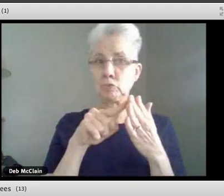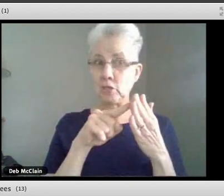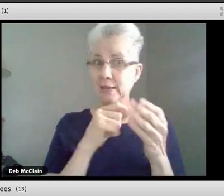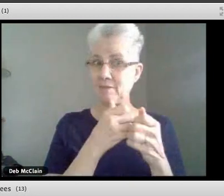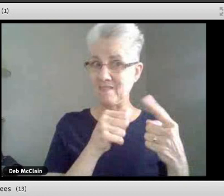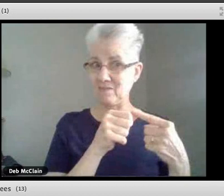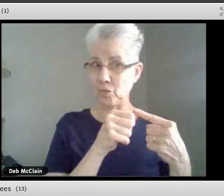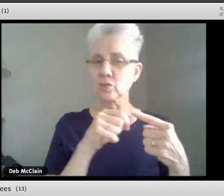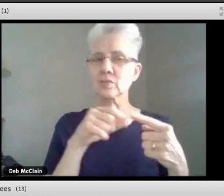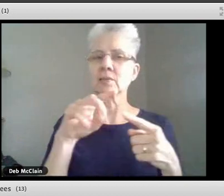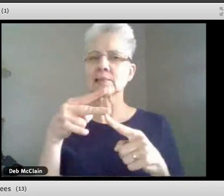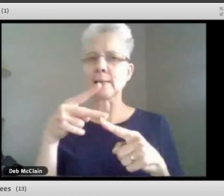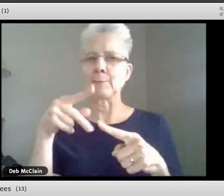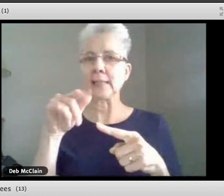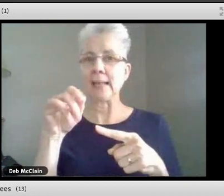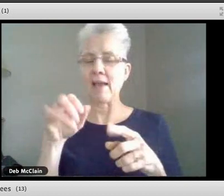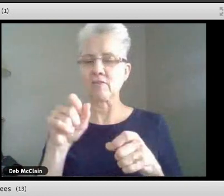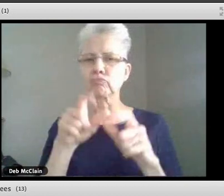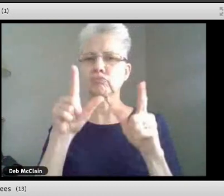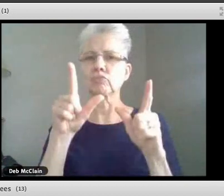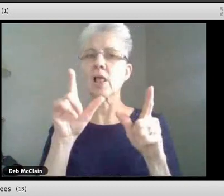and then you can actually click here where it says...